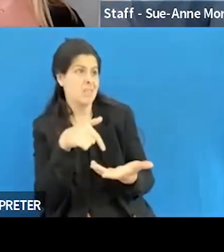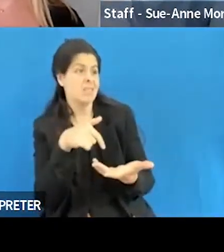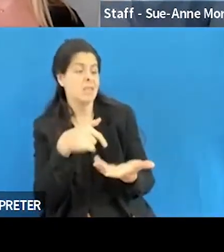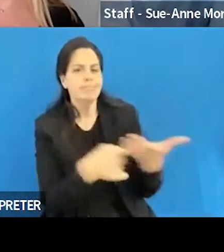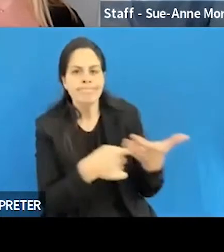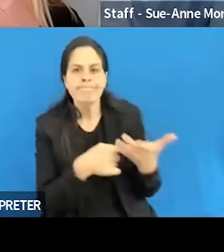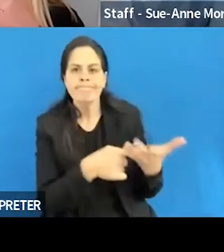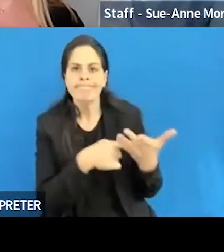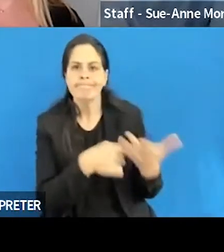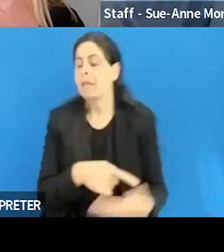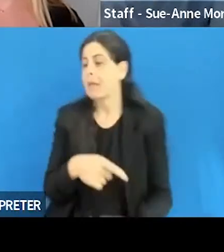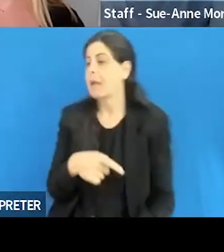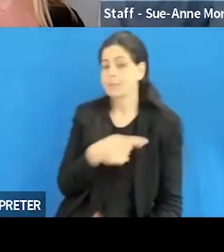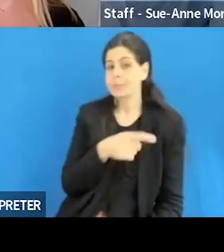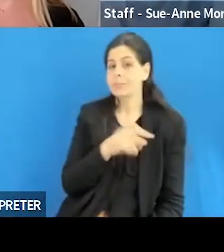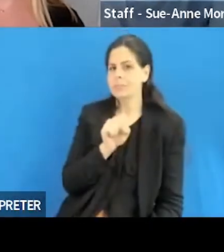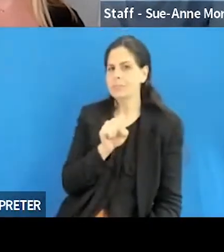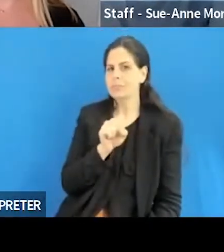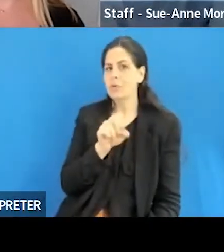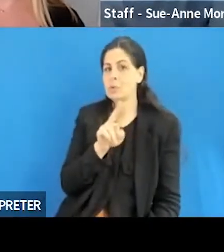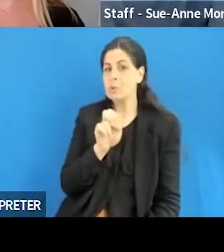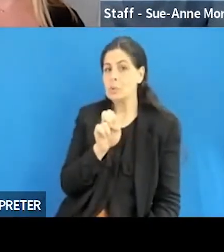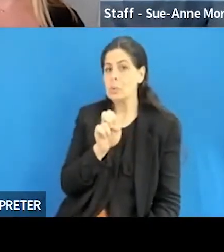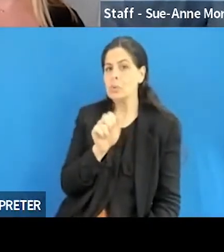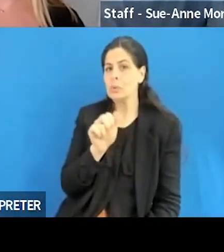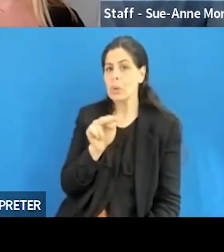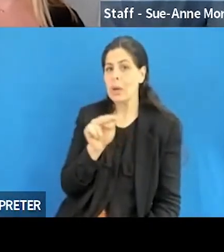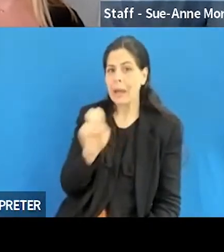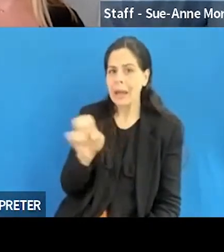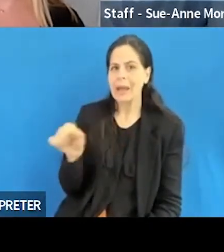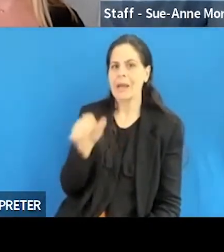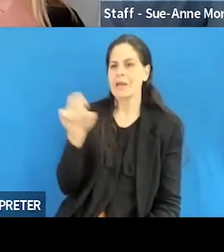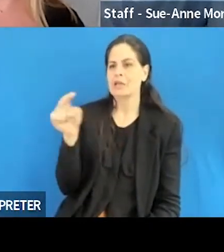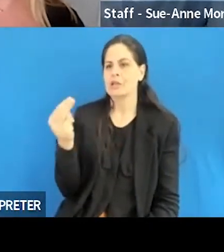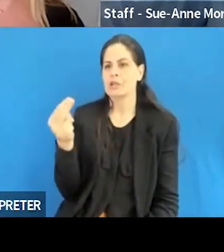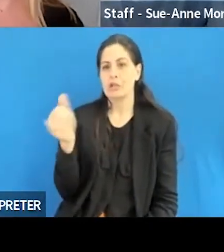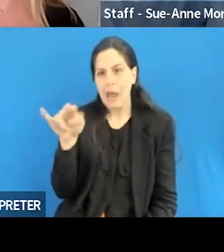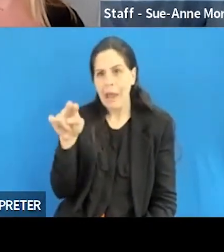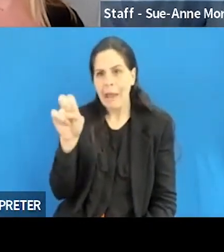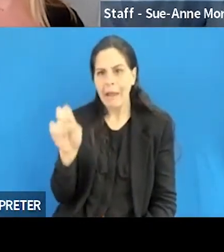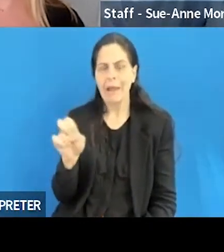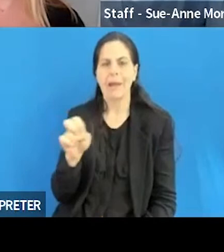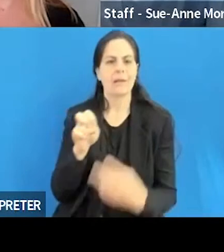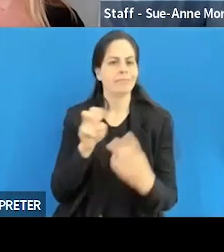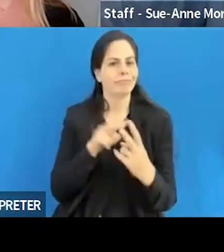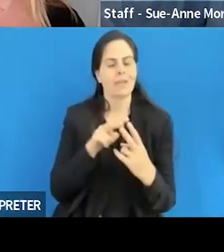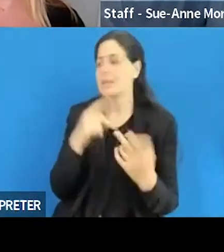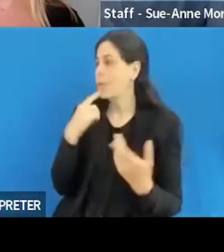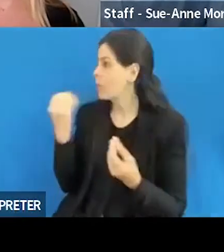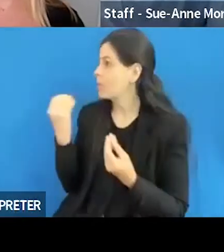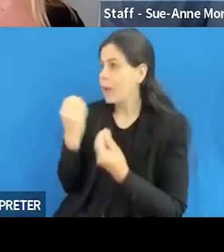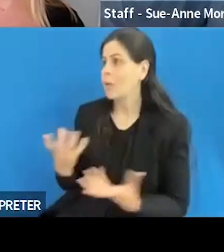"Hey, the, there's all these different avenues "that our members are working now "that's so different than even five years ago,